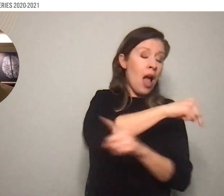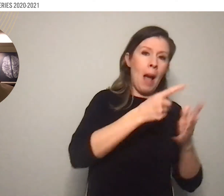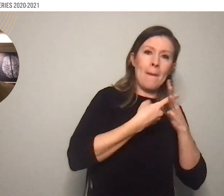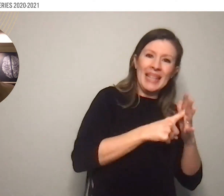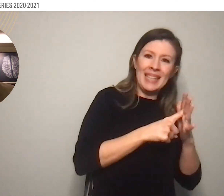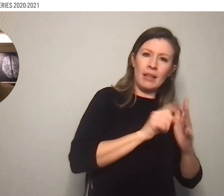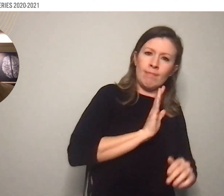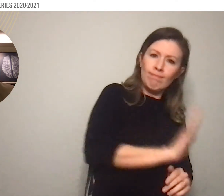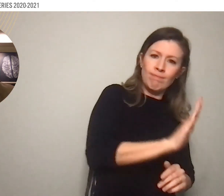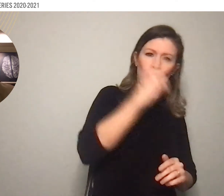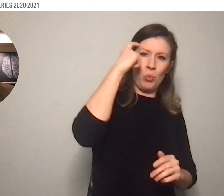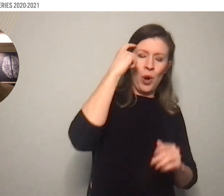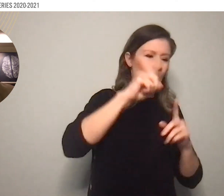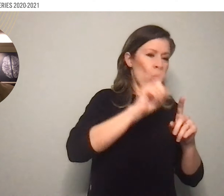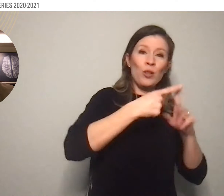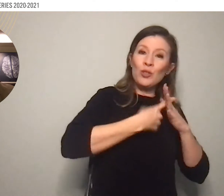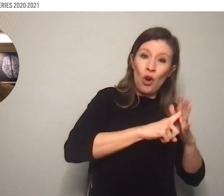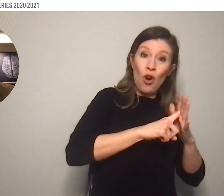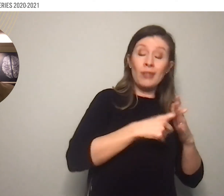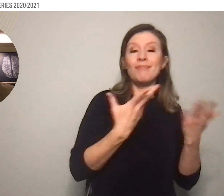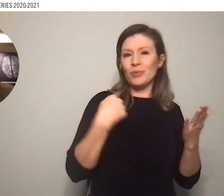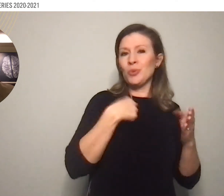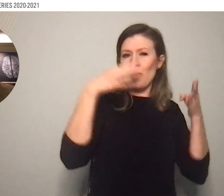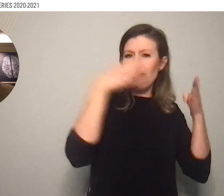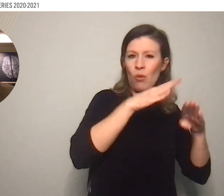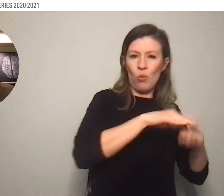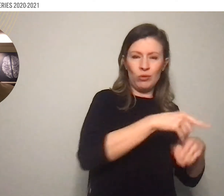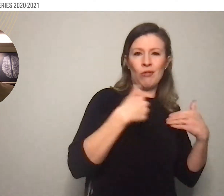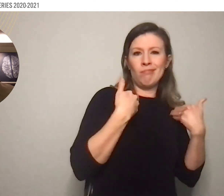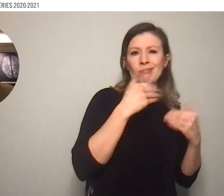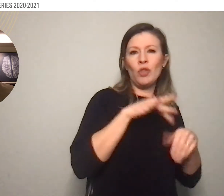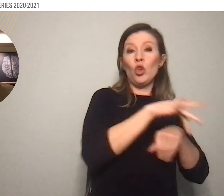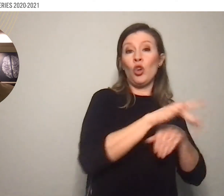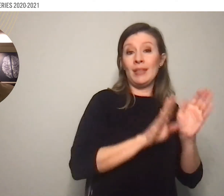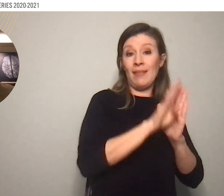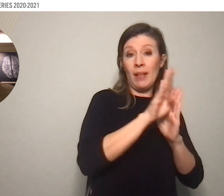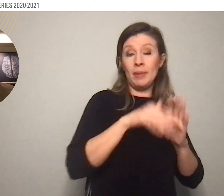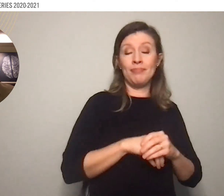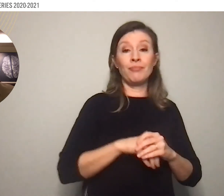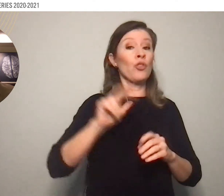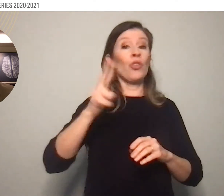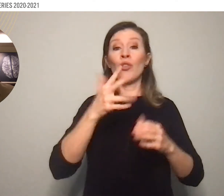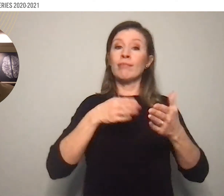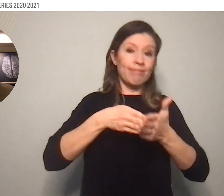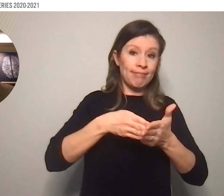came from. So we focus, we also focus on early development. The third bottleneck relates to